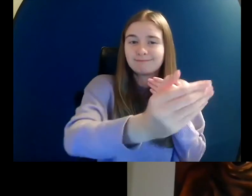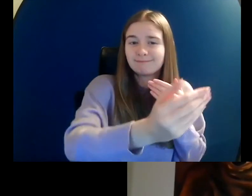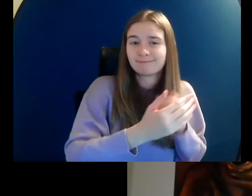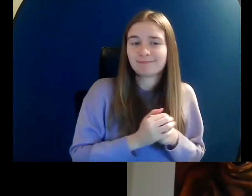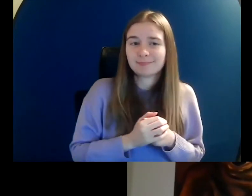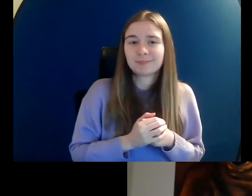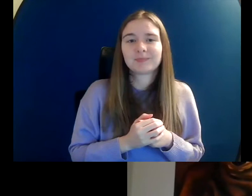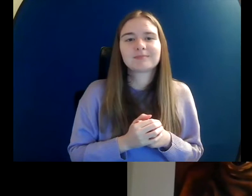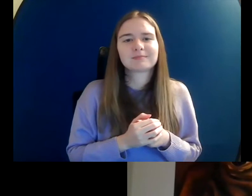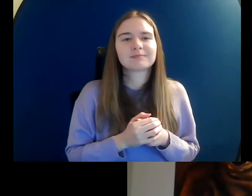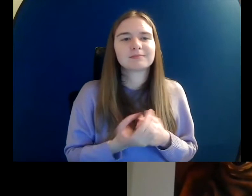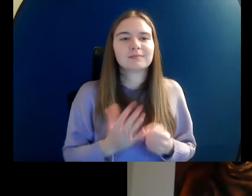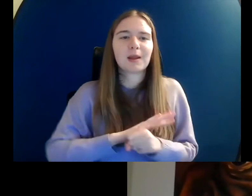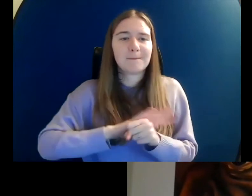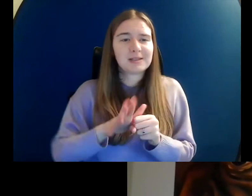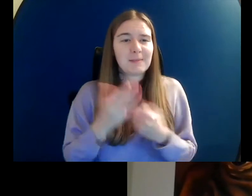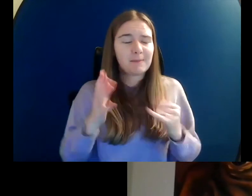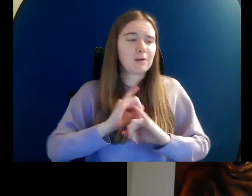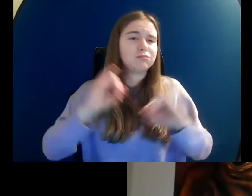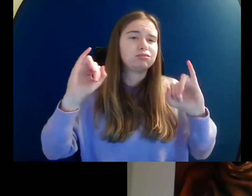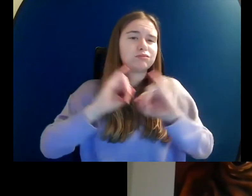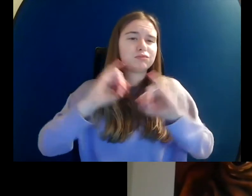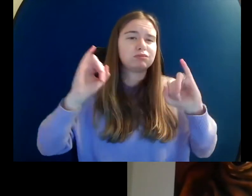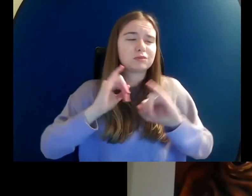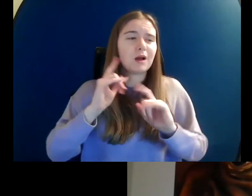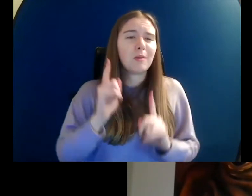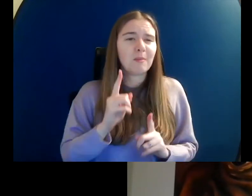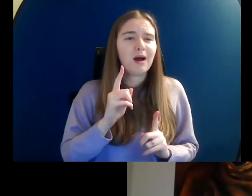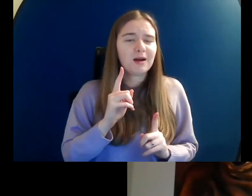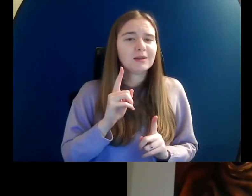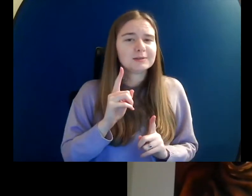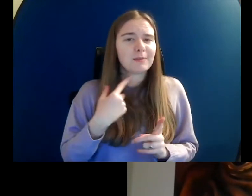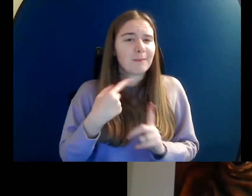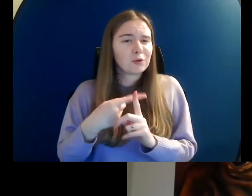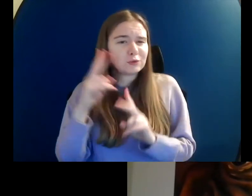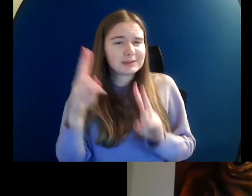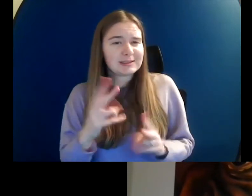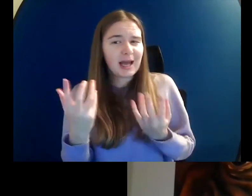The pandemic has been awful, but it has shown how people can come together and change to help in a global way.